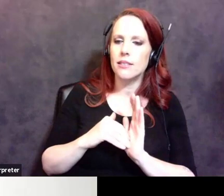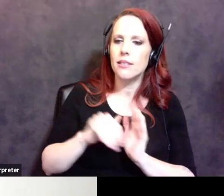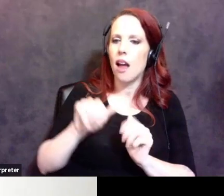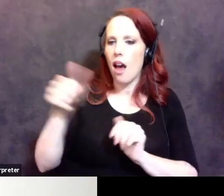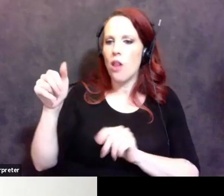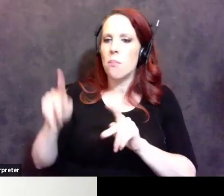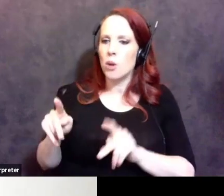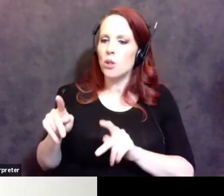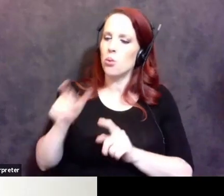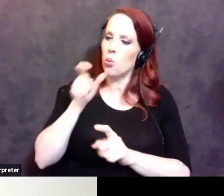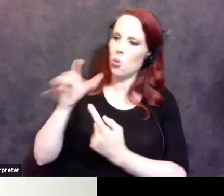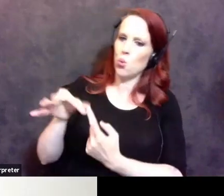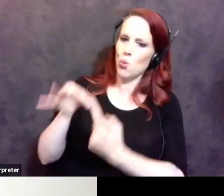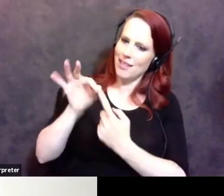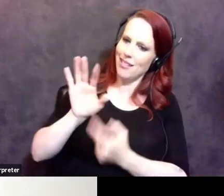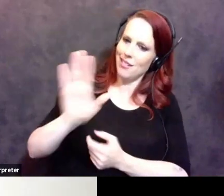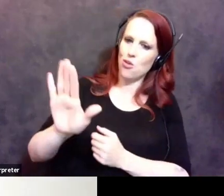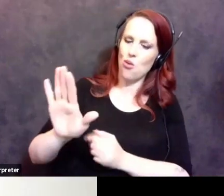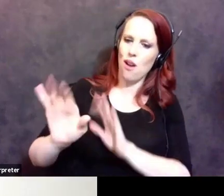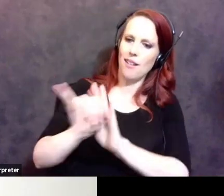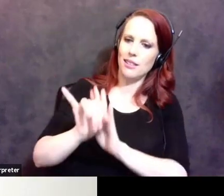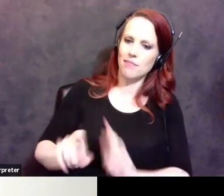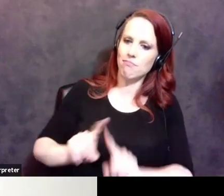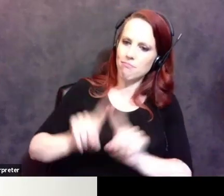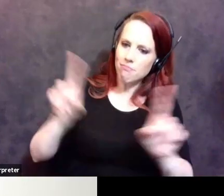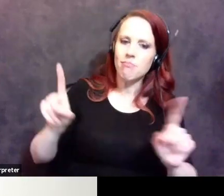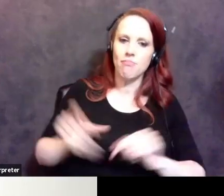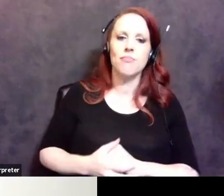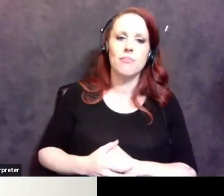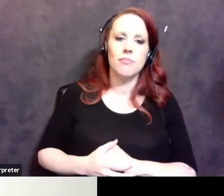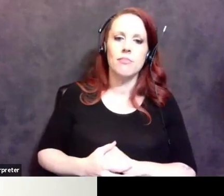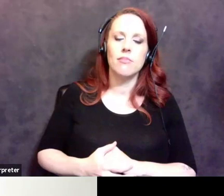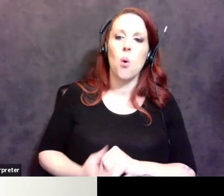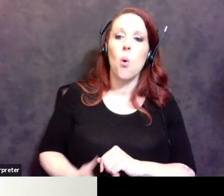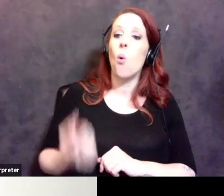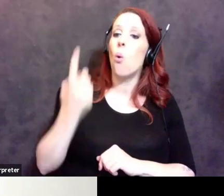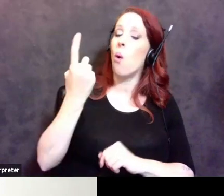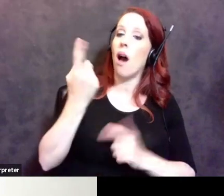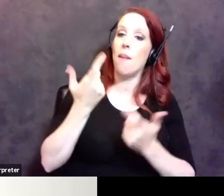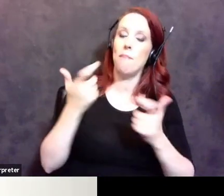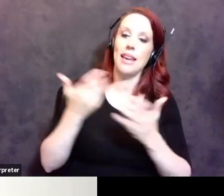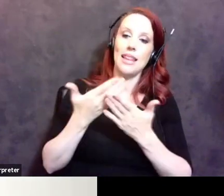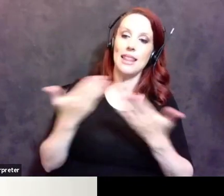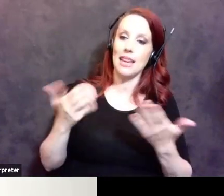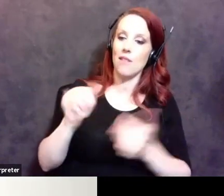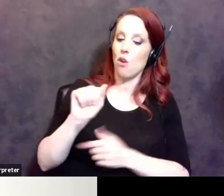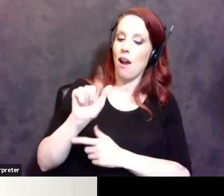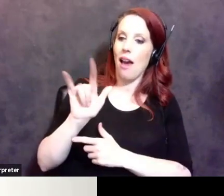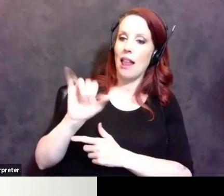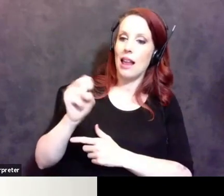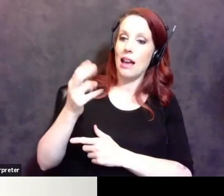and individualized and one of the big things about allyship is asking. Asking how somebody